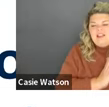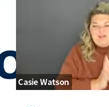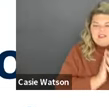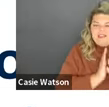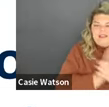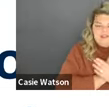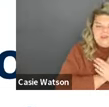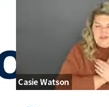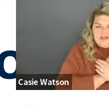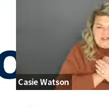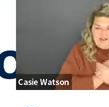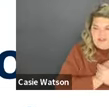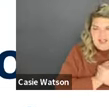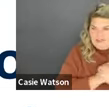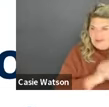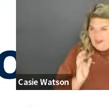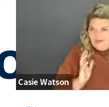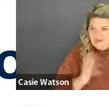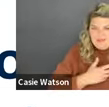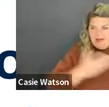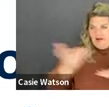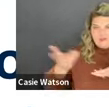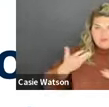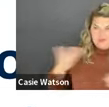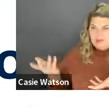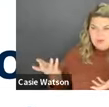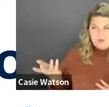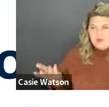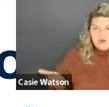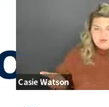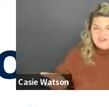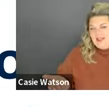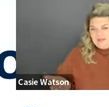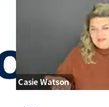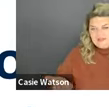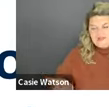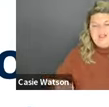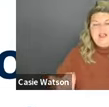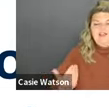the Deaf person deals with this every day in their life. They meet all sorts of people who don't know sign language.